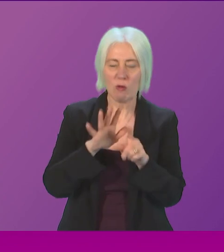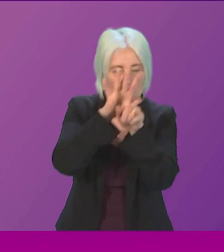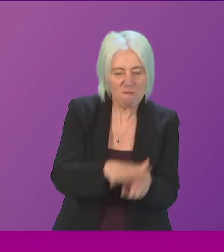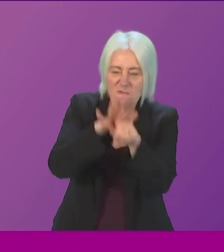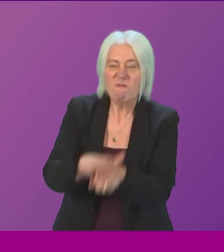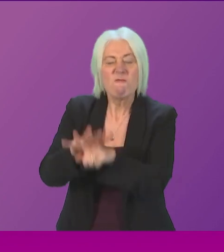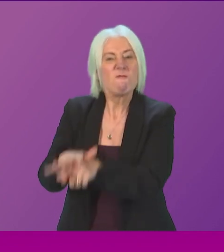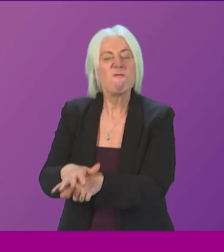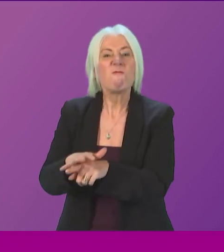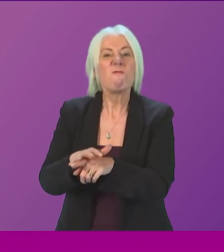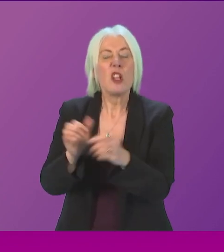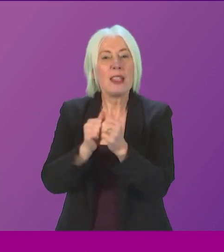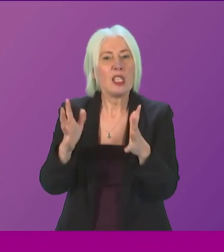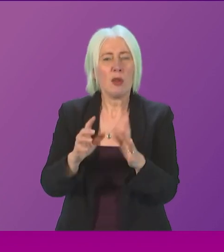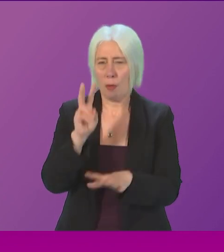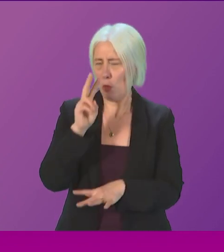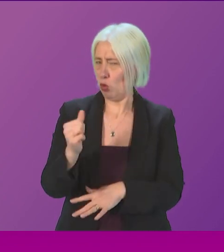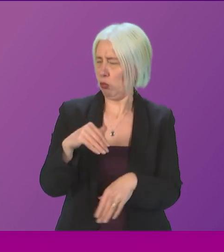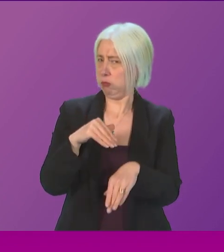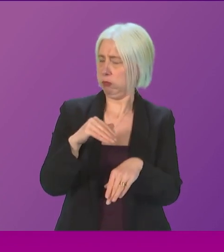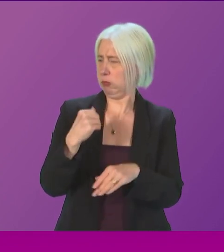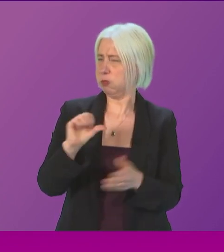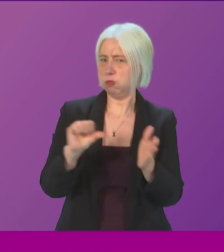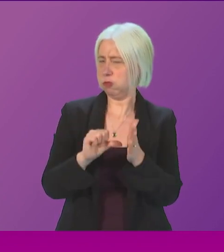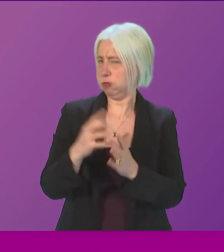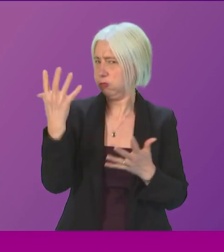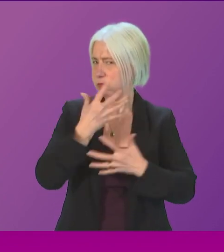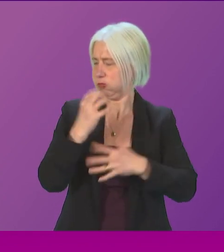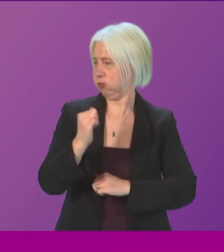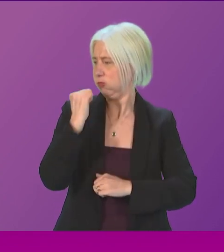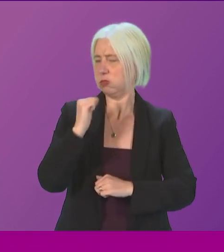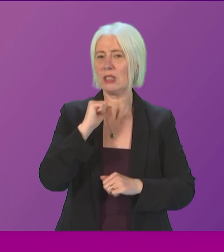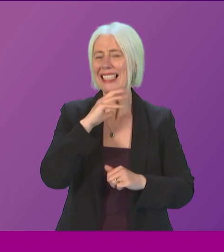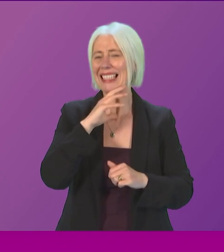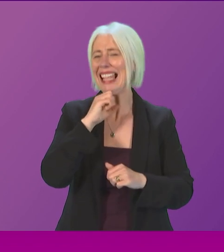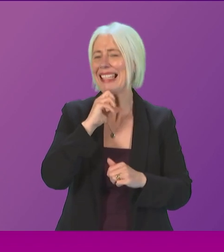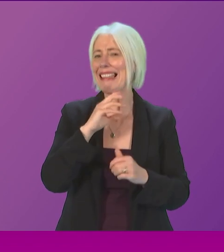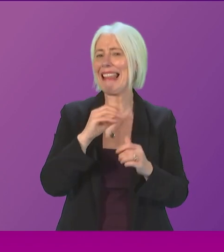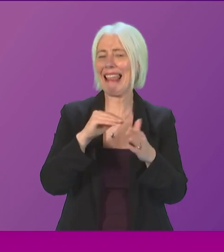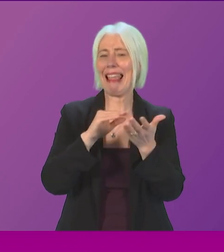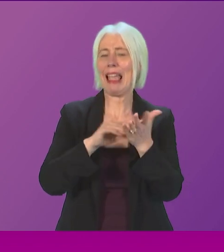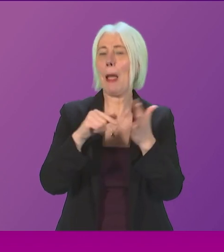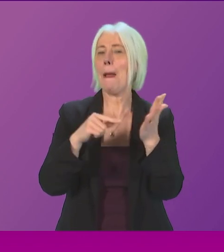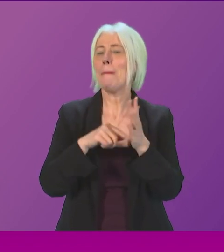we saw in the troubling actions of the Metropolitan Police in London on Saturday when republican protesters were arrested.